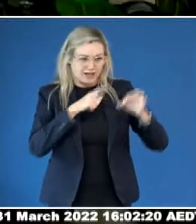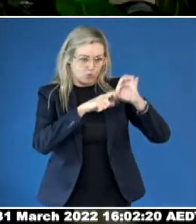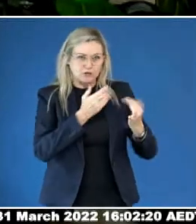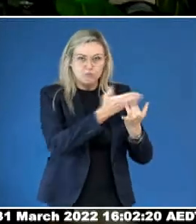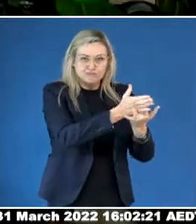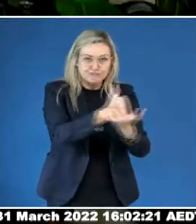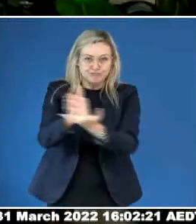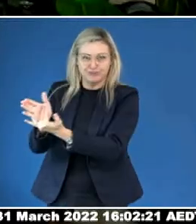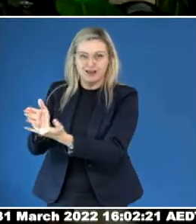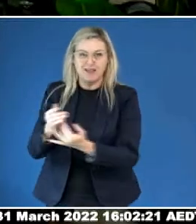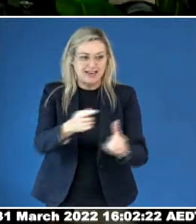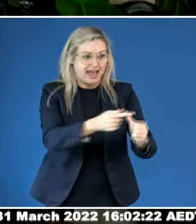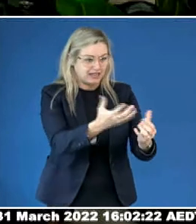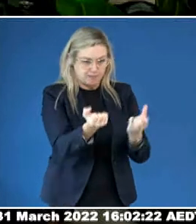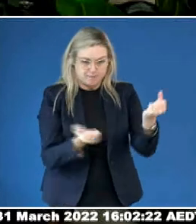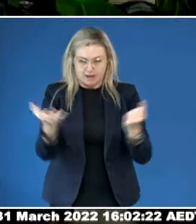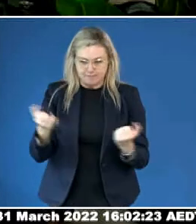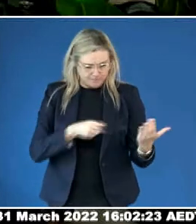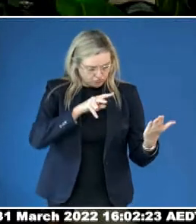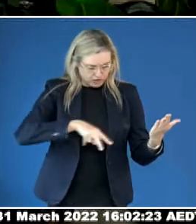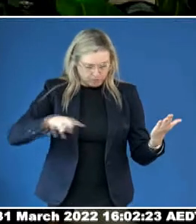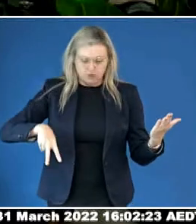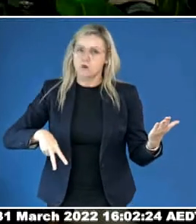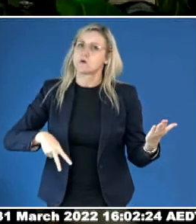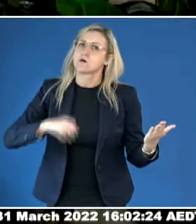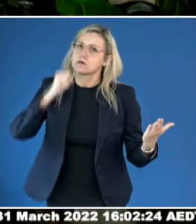It made me sad, but it really did make me mad. We have to do better.